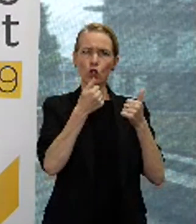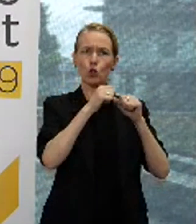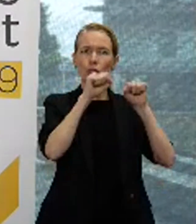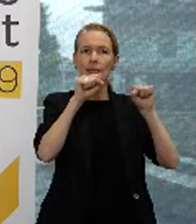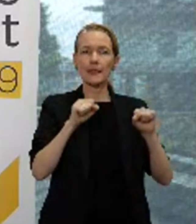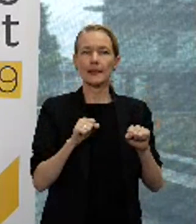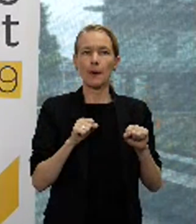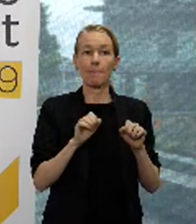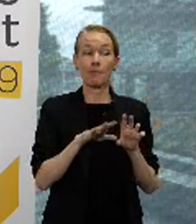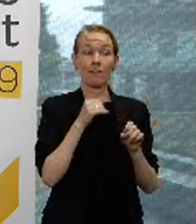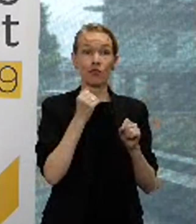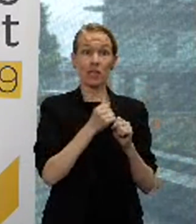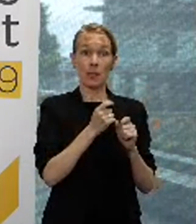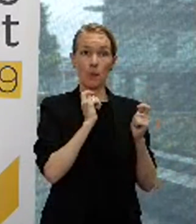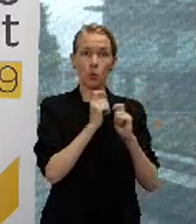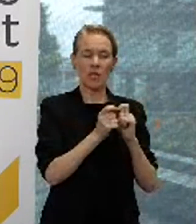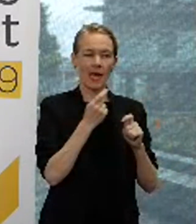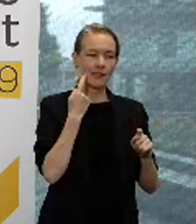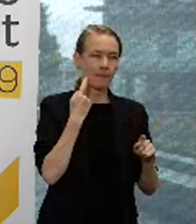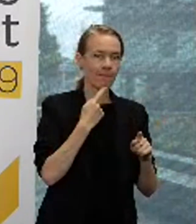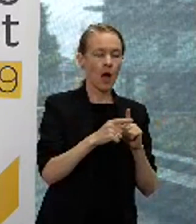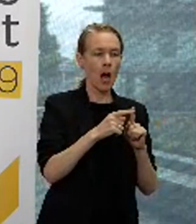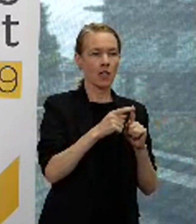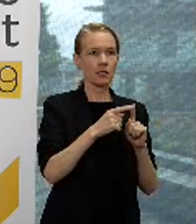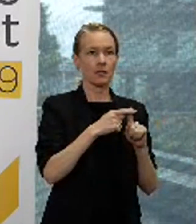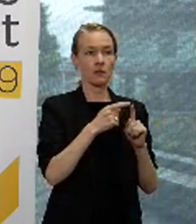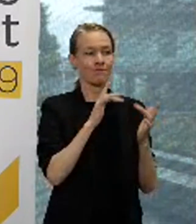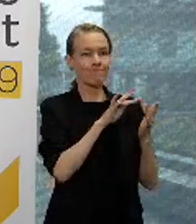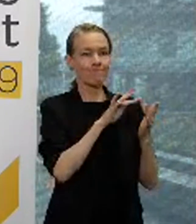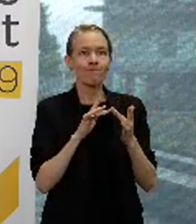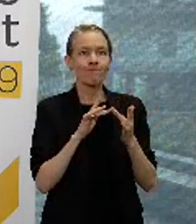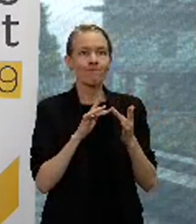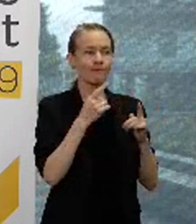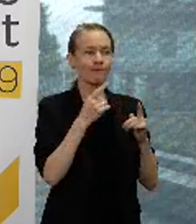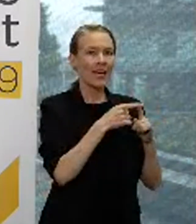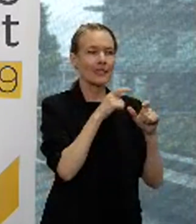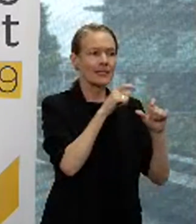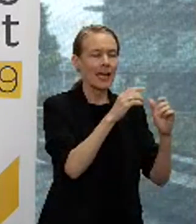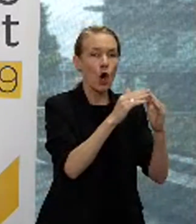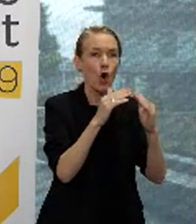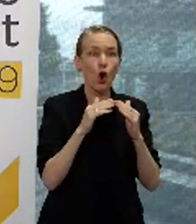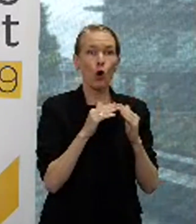to help us ring fence any possibility of further spread. And it's another salutary reminder